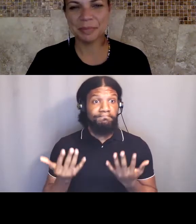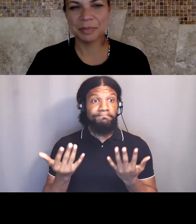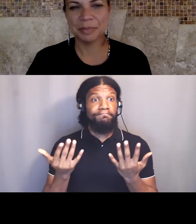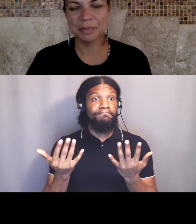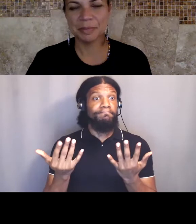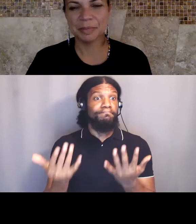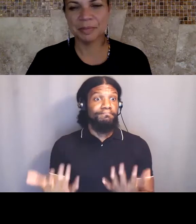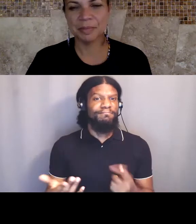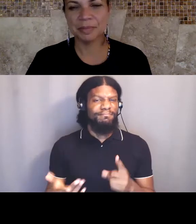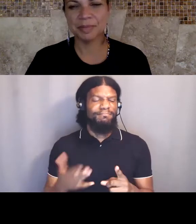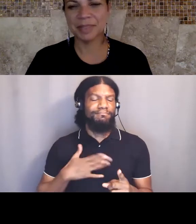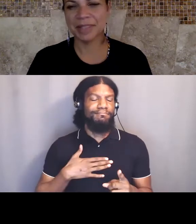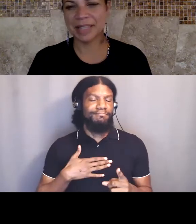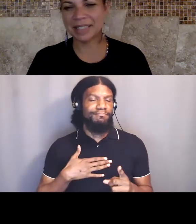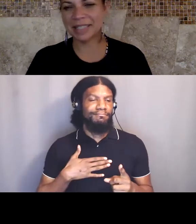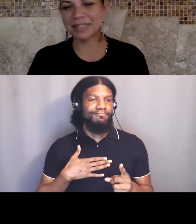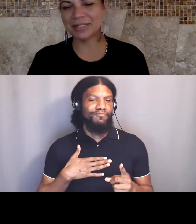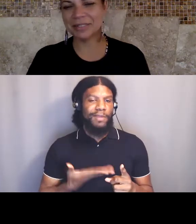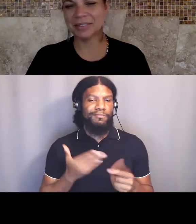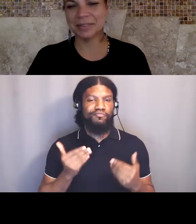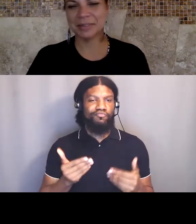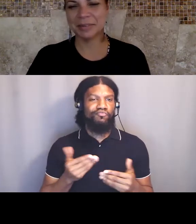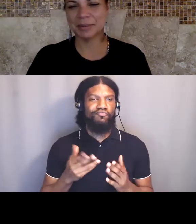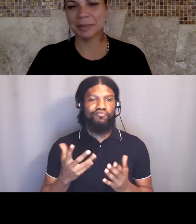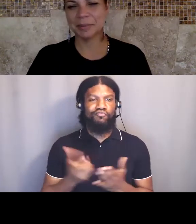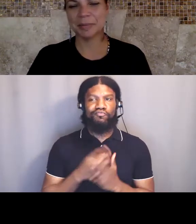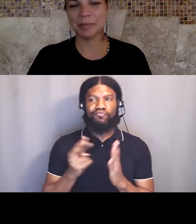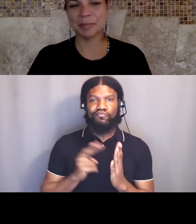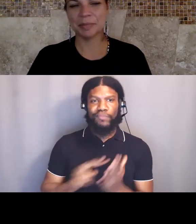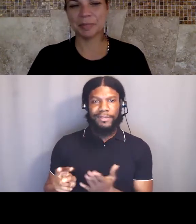[Heather] I'll be happy to. Thank you. If we take a deep breath.